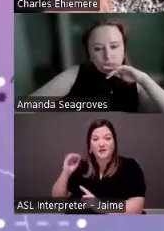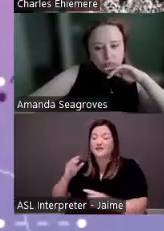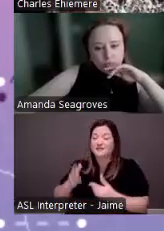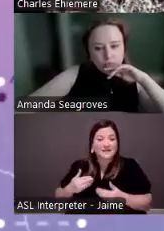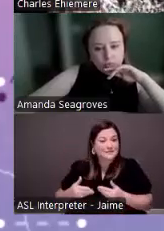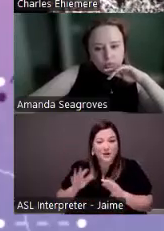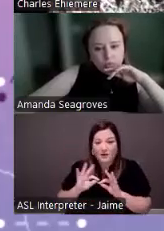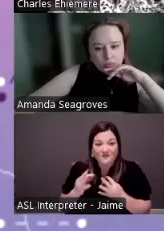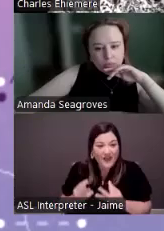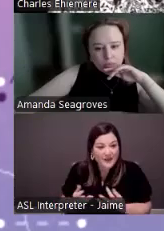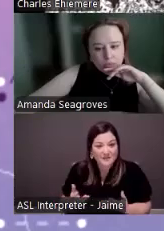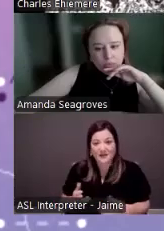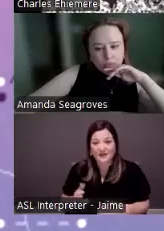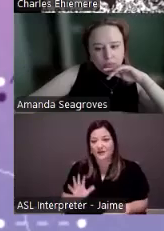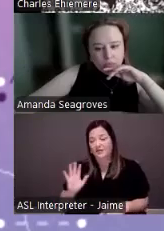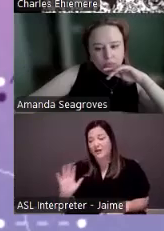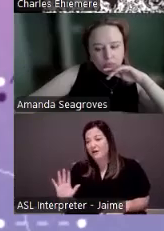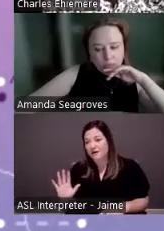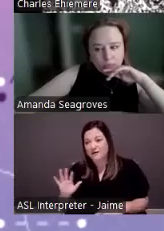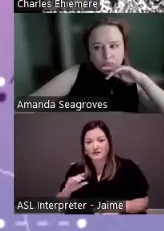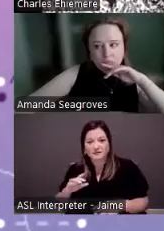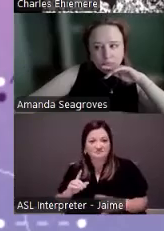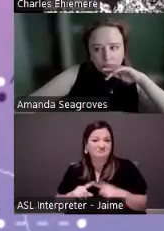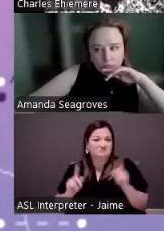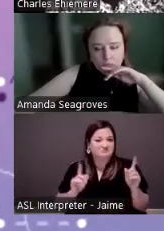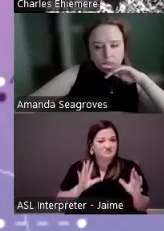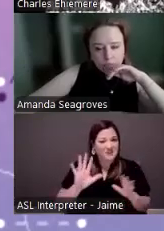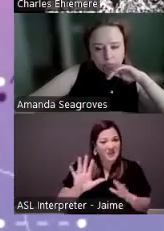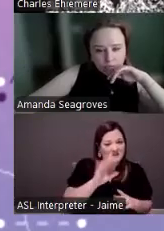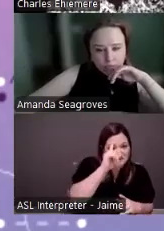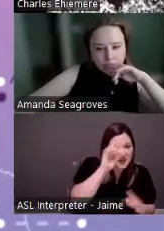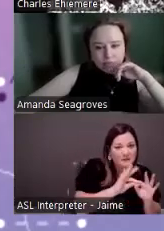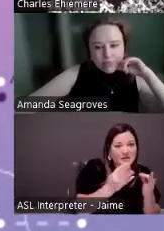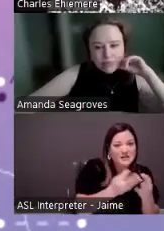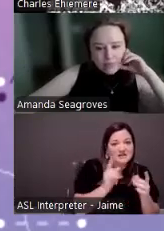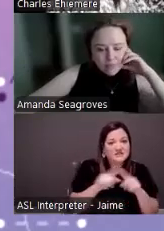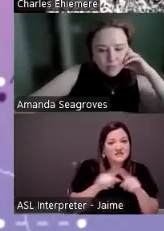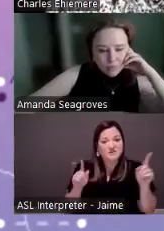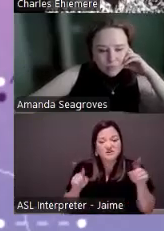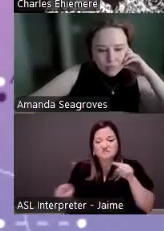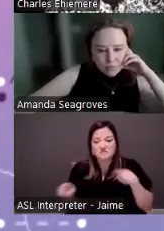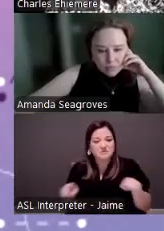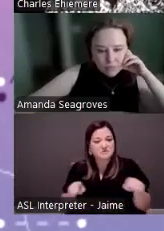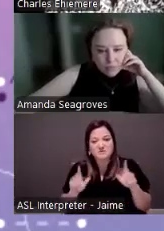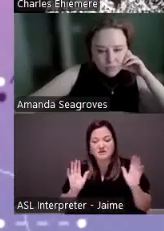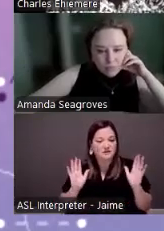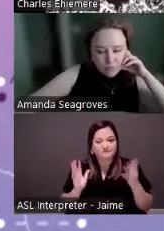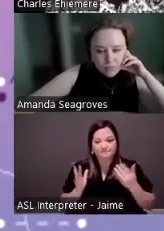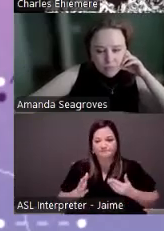taking a different understanding or direction to issues, public health issues.